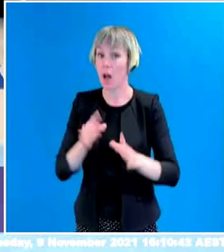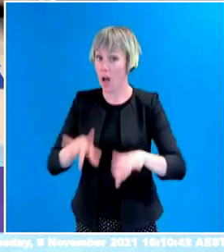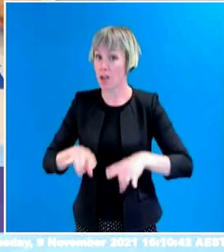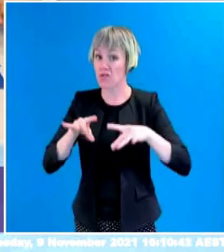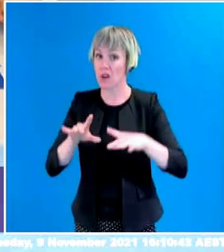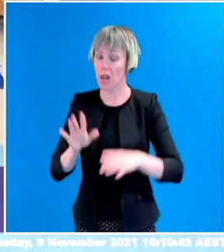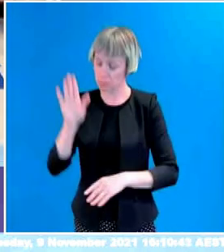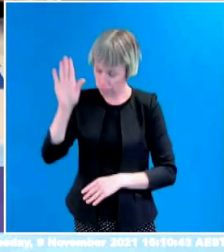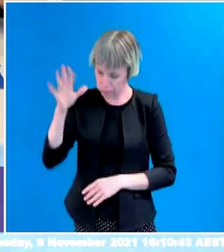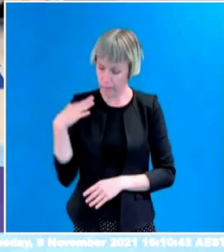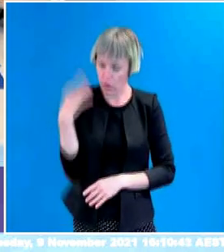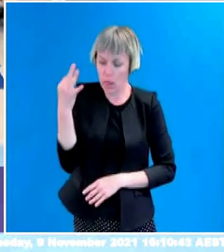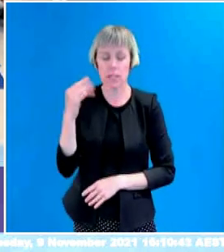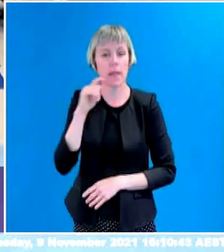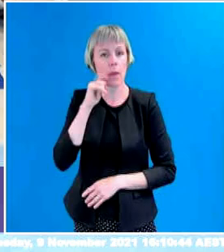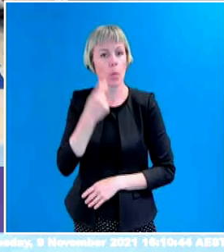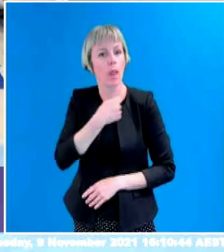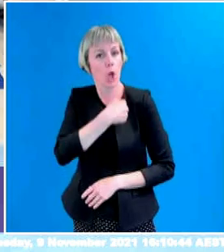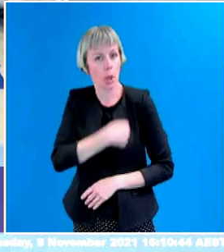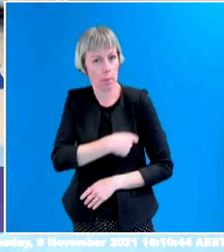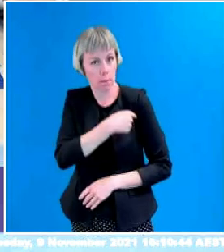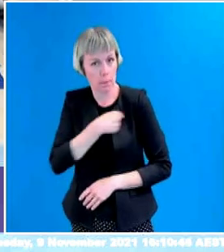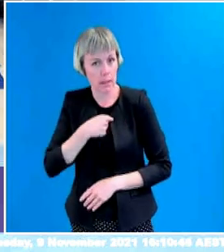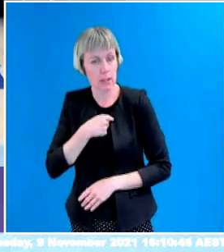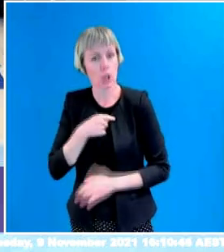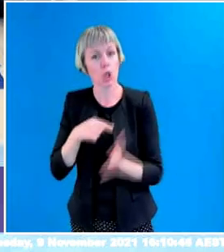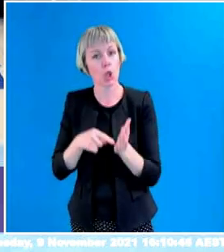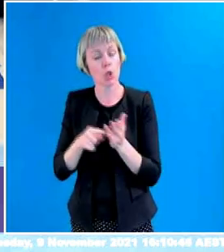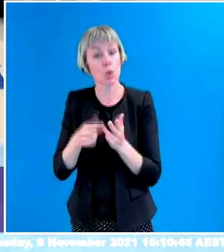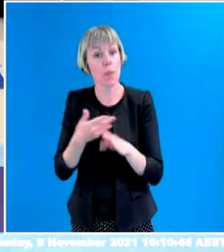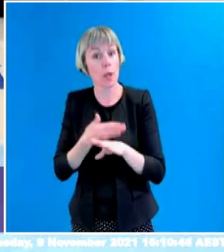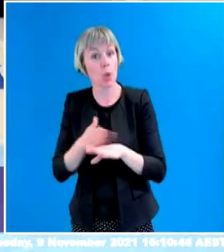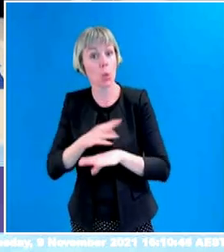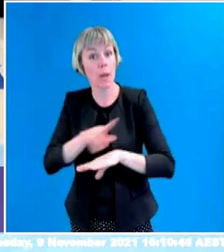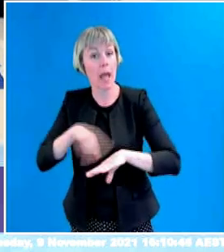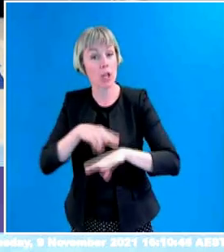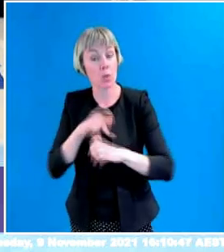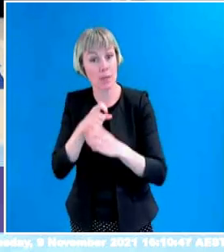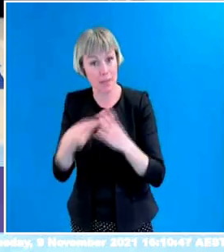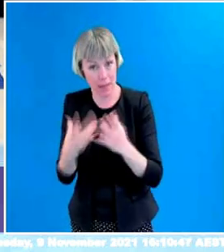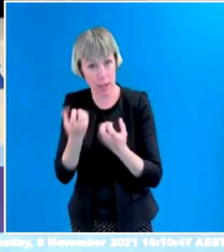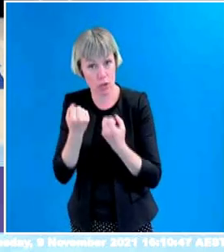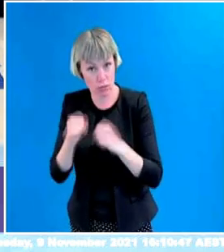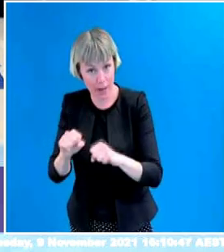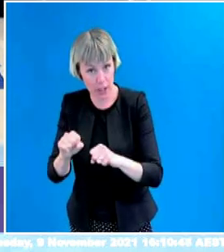the new National Disability Strategy to be informed by the most recent set of